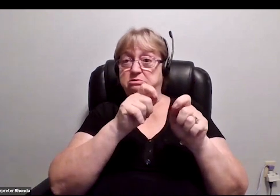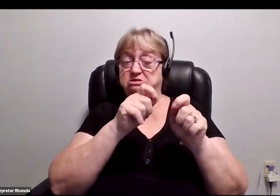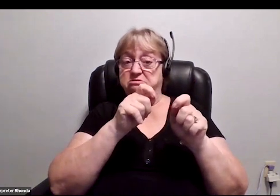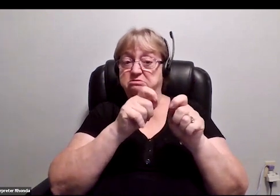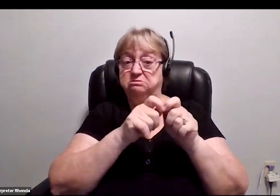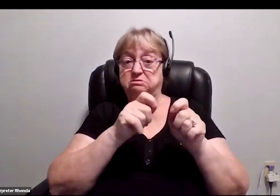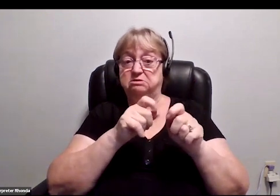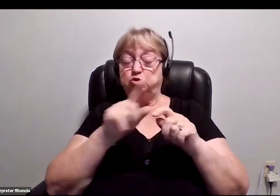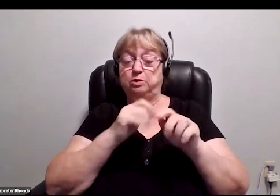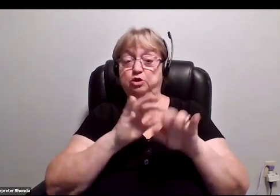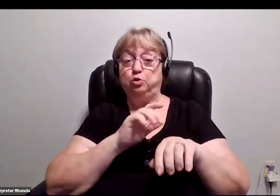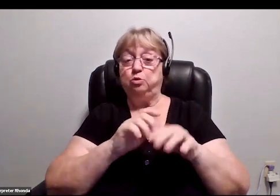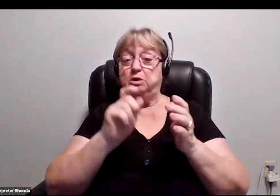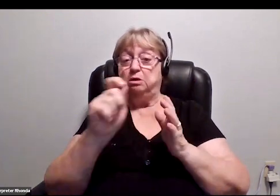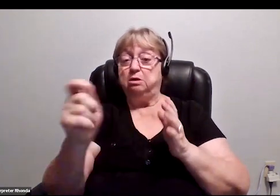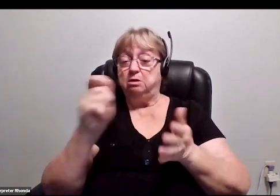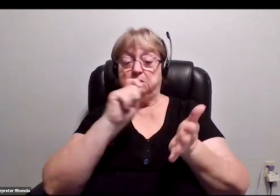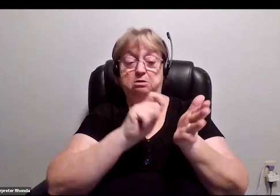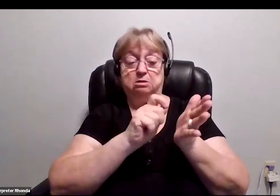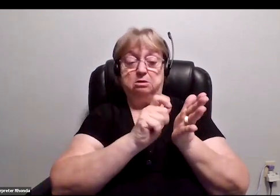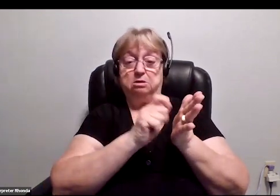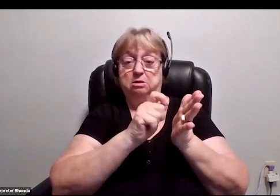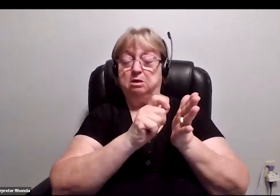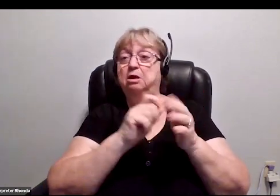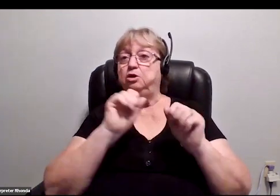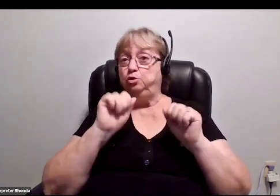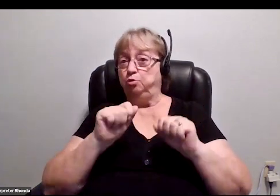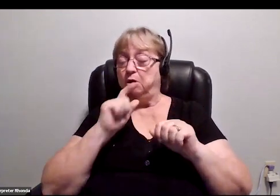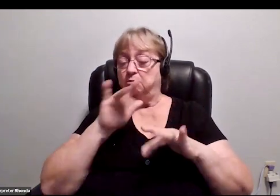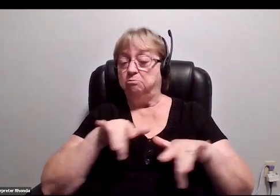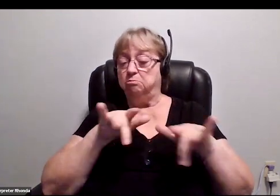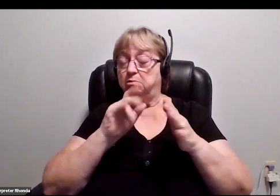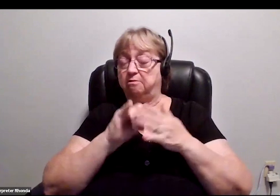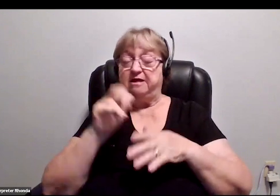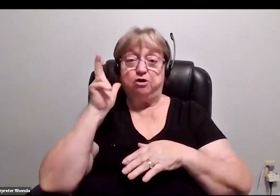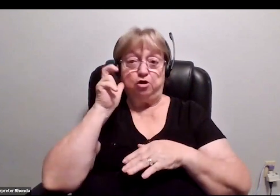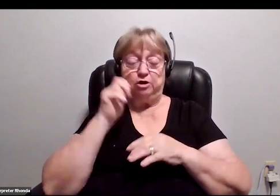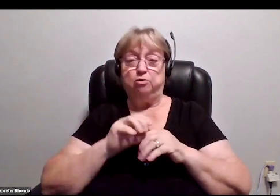When you tap it with the PENfriend you can record that specific audio. The problem we had is it would sometimes